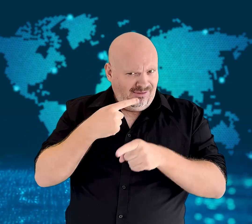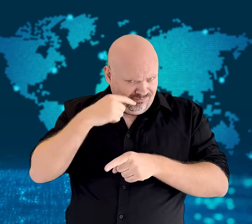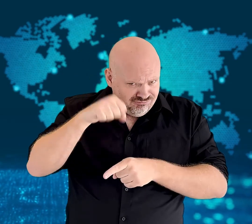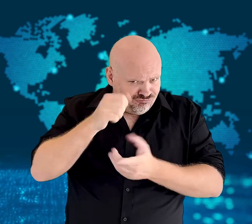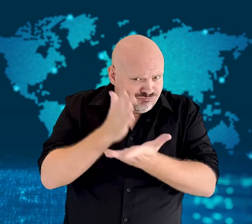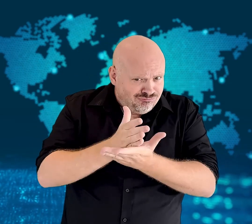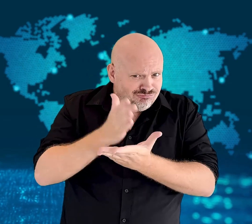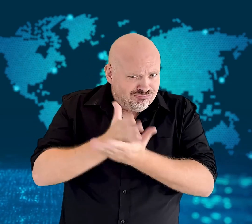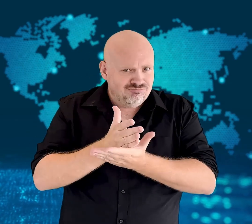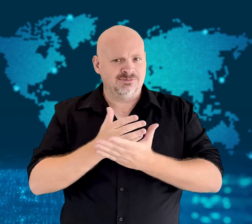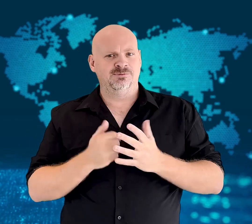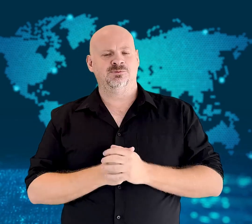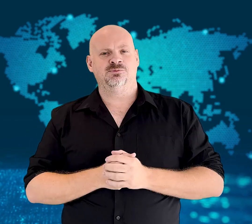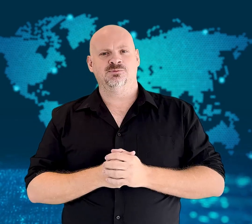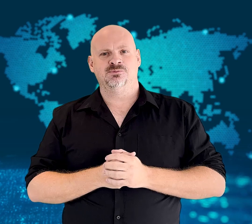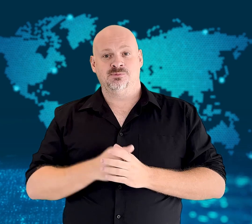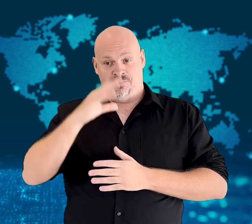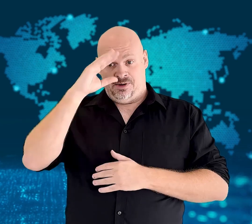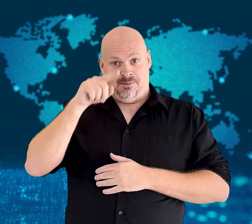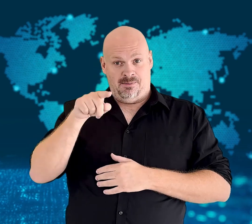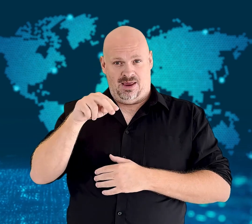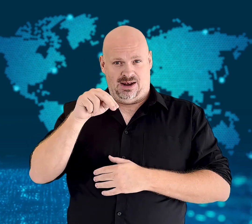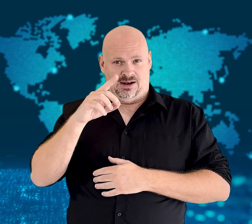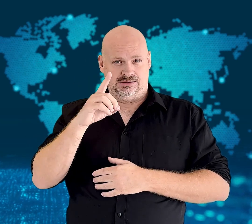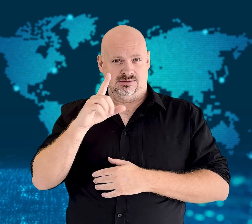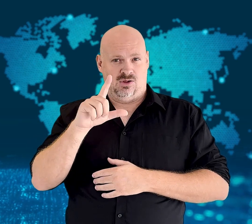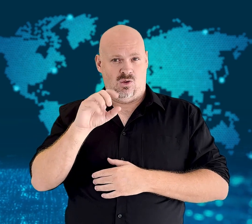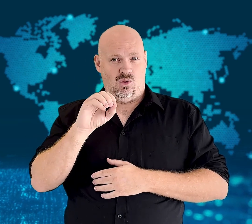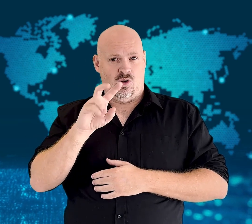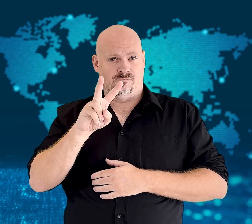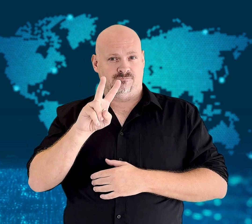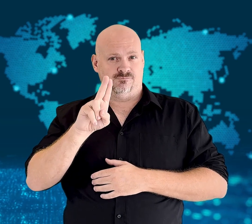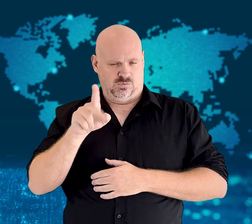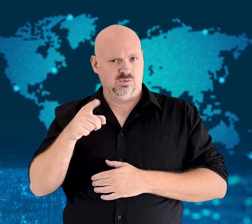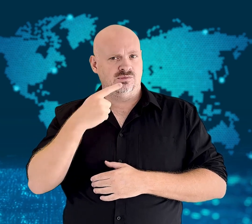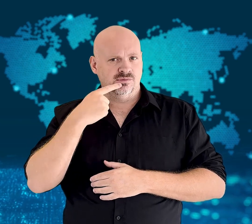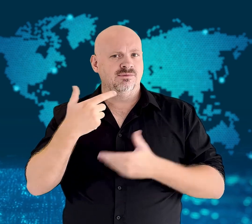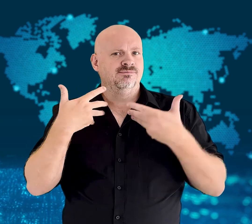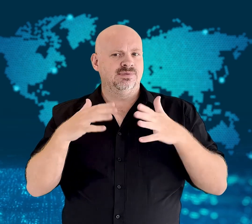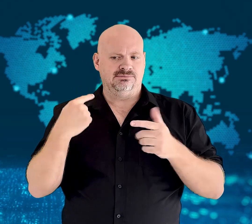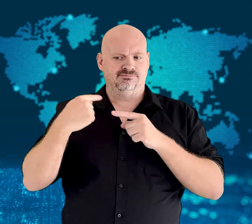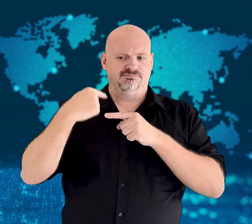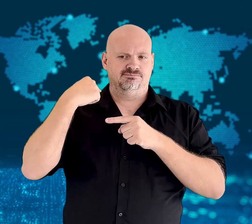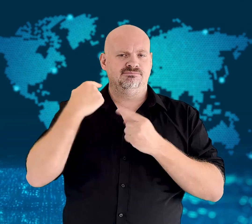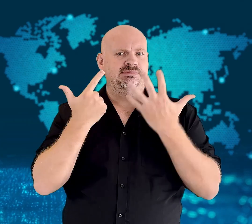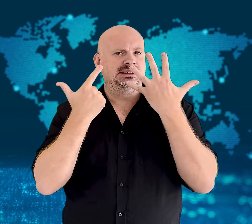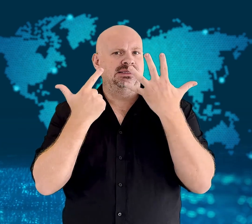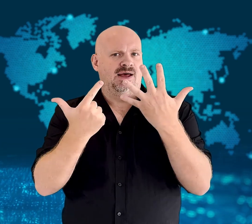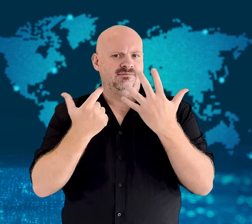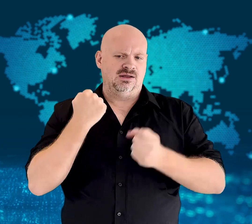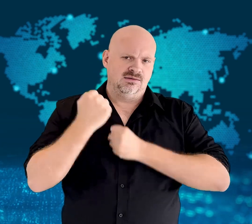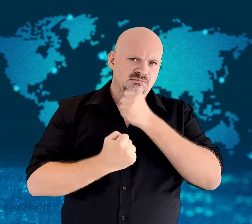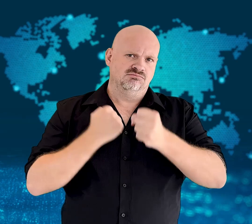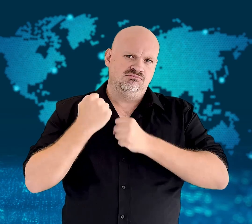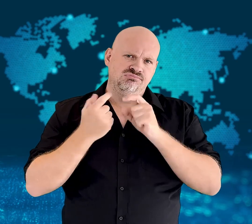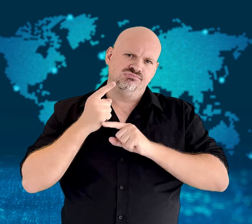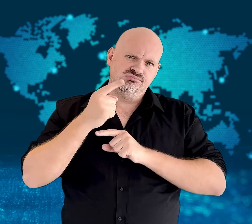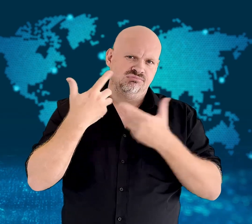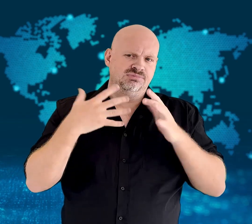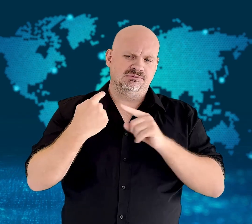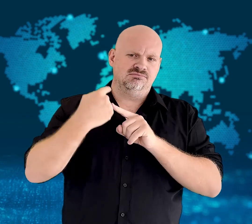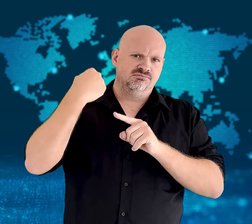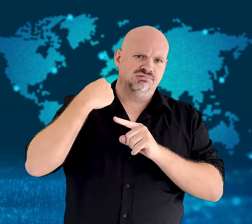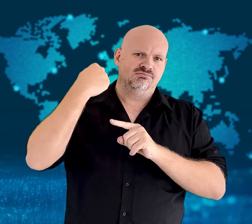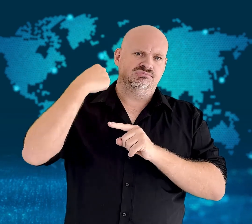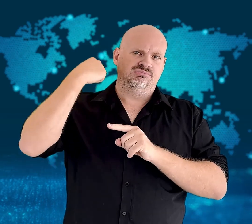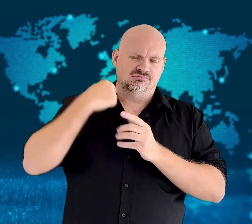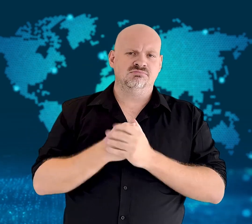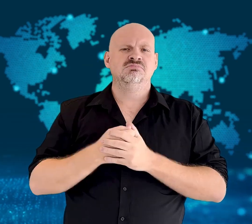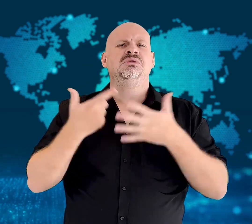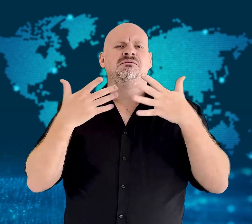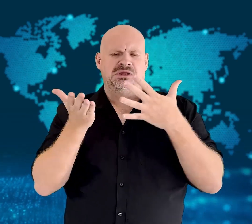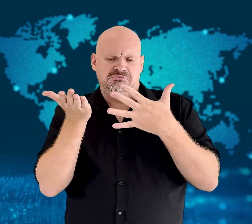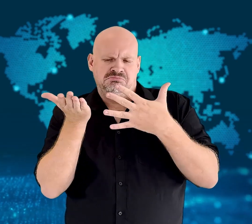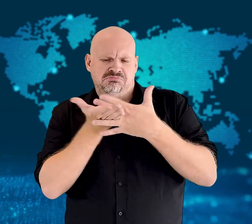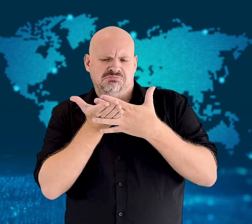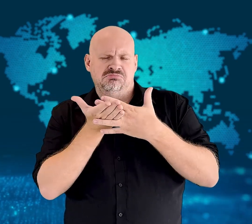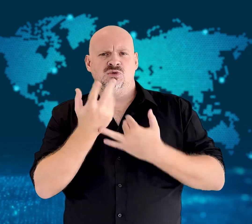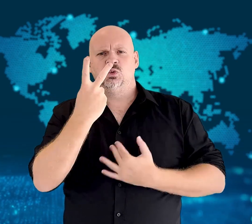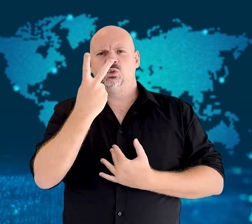Ndlovu said that this was the seventh time he had run in a marathon,